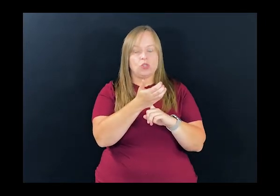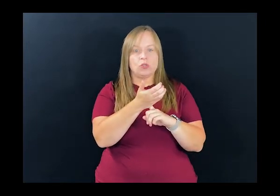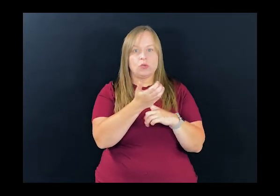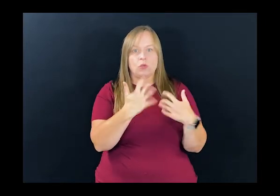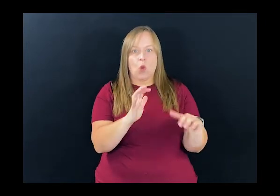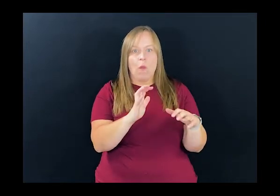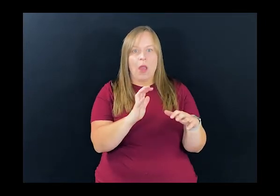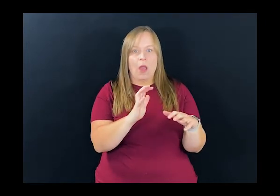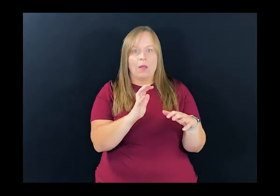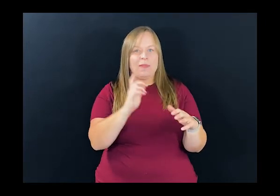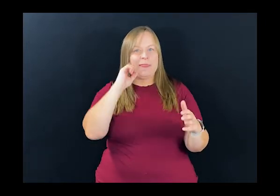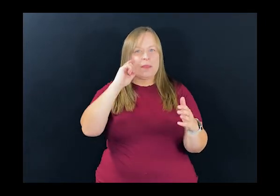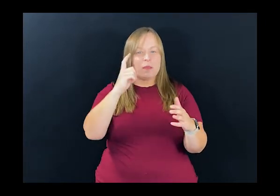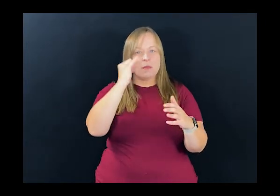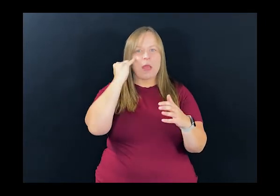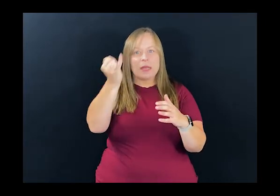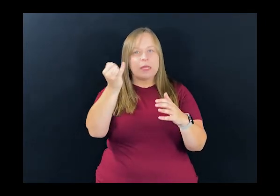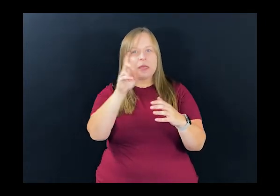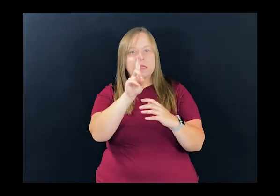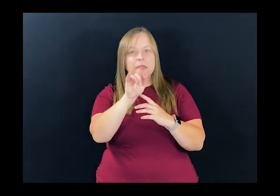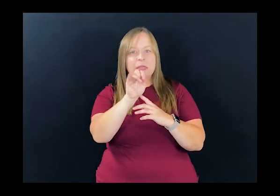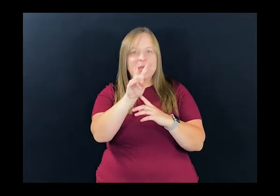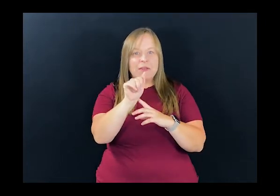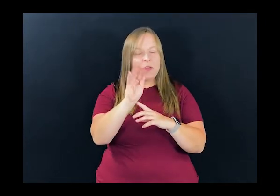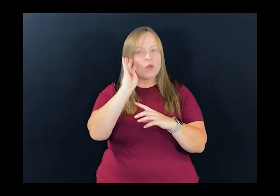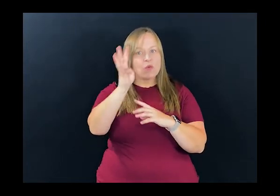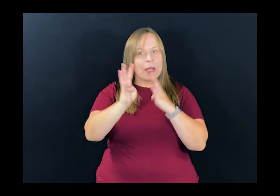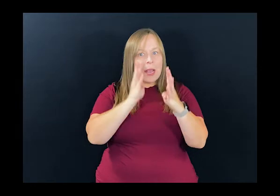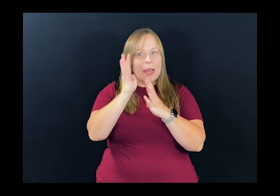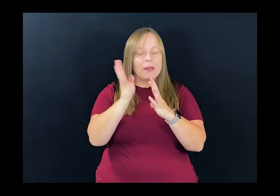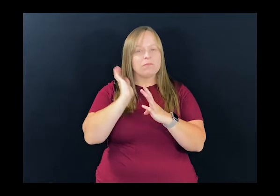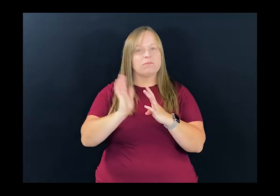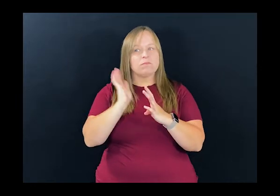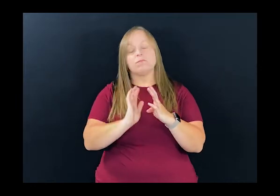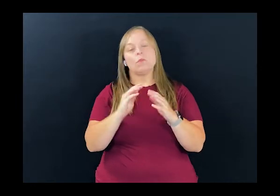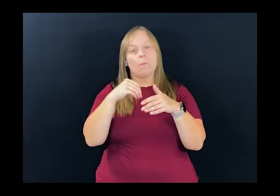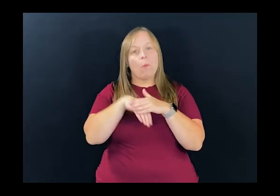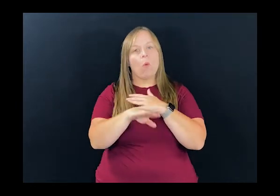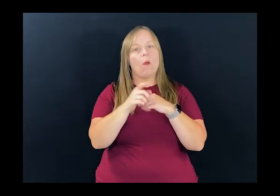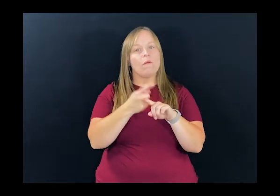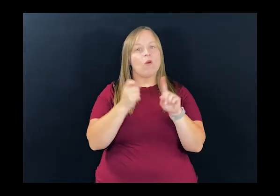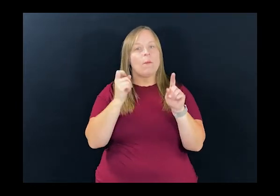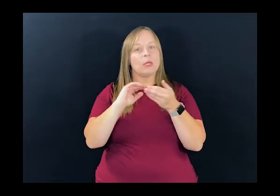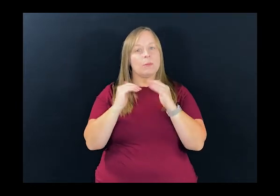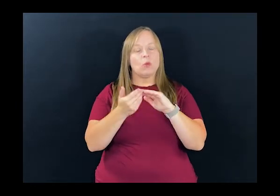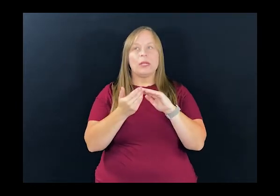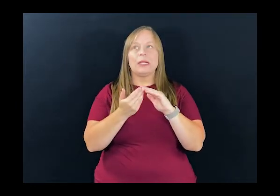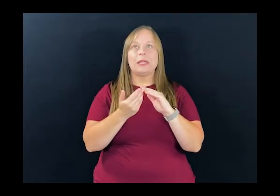And so the whole idea of divas being actually created was sort of born out of this community of,